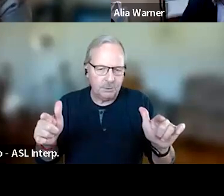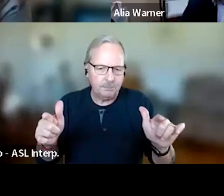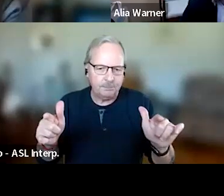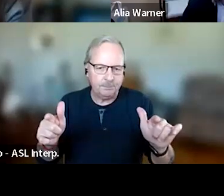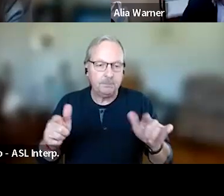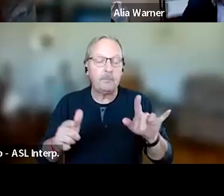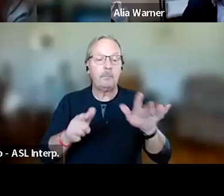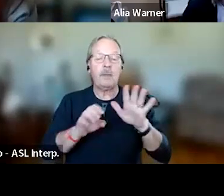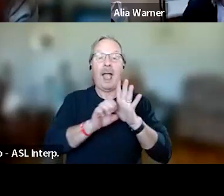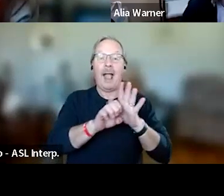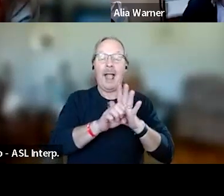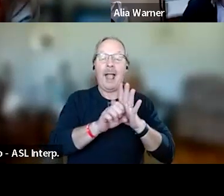of person first language, Dr. Warner?